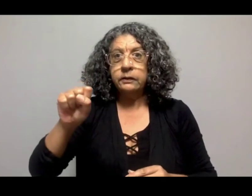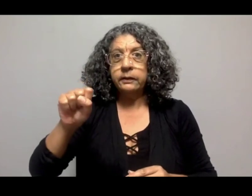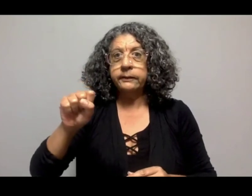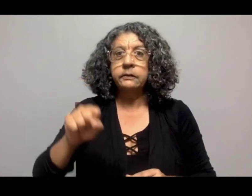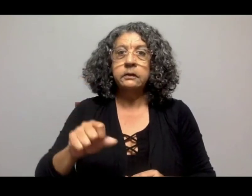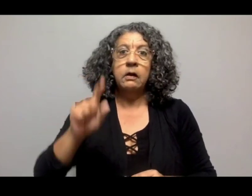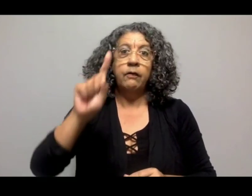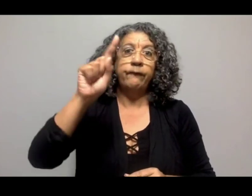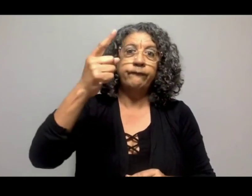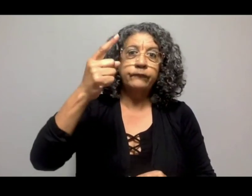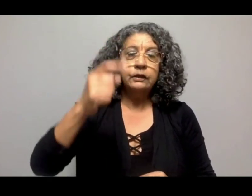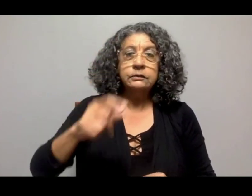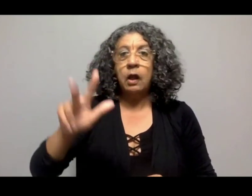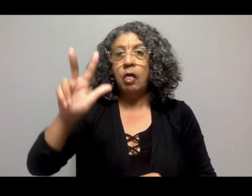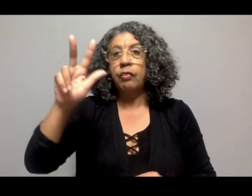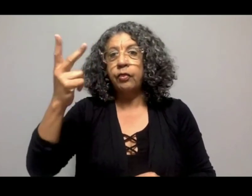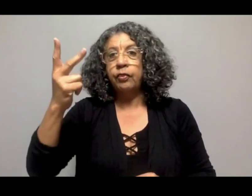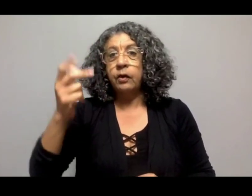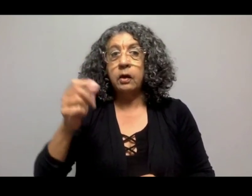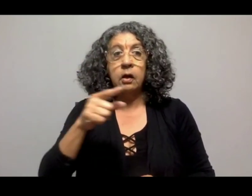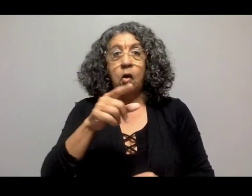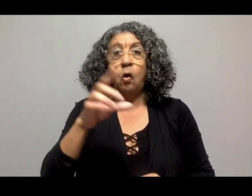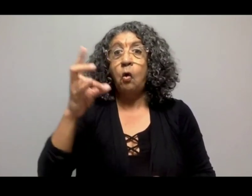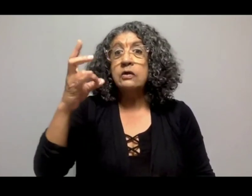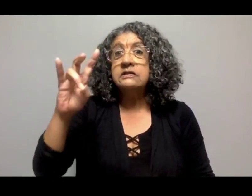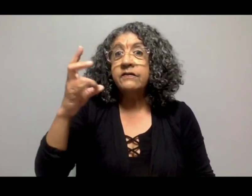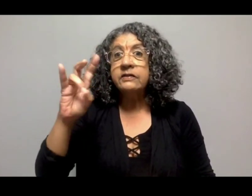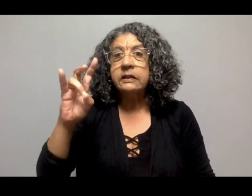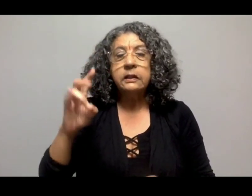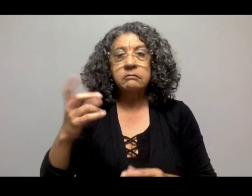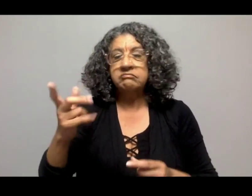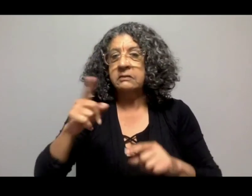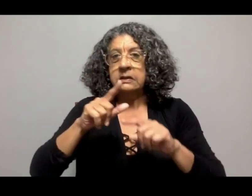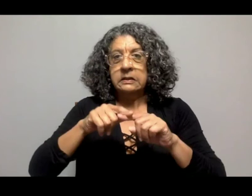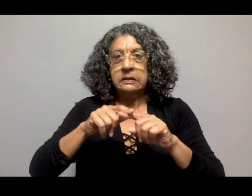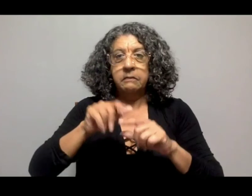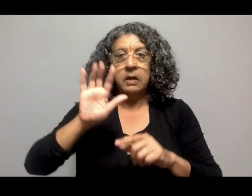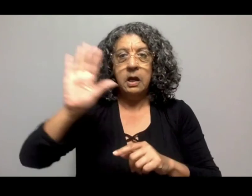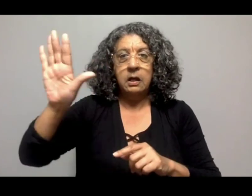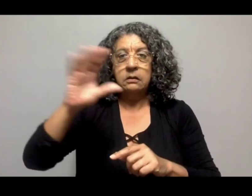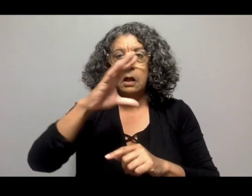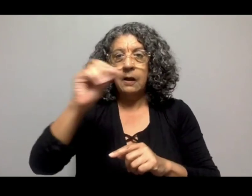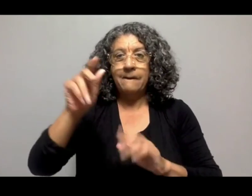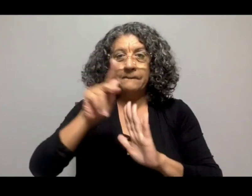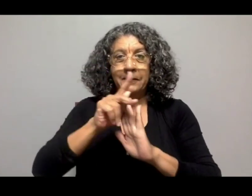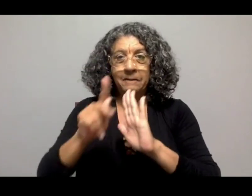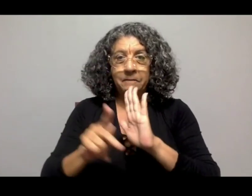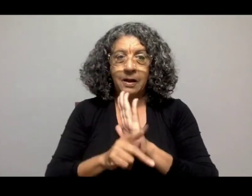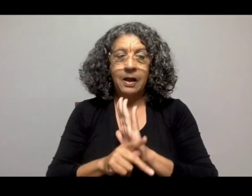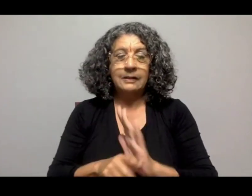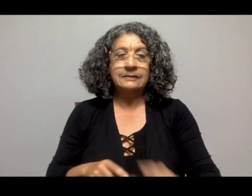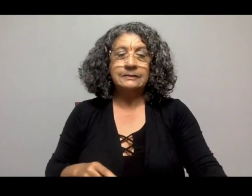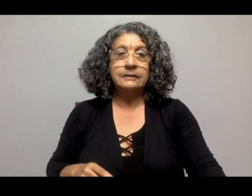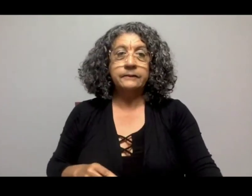social security on the first or the third or possibly the 17th depending on the policy.